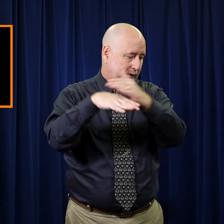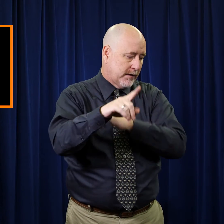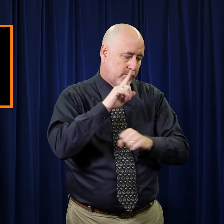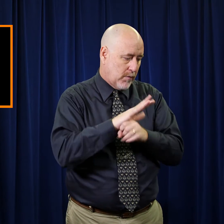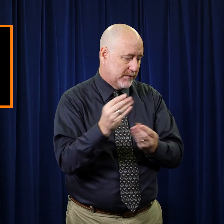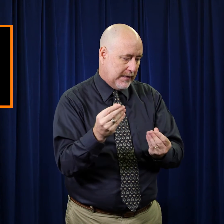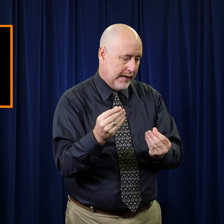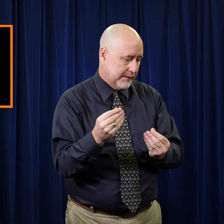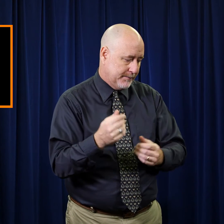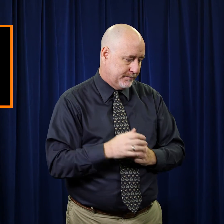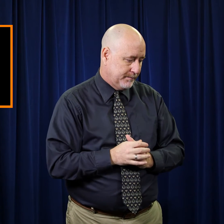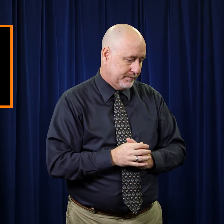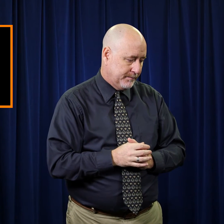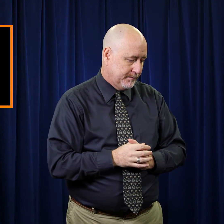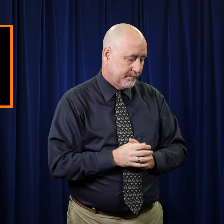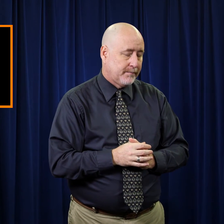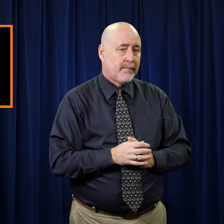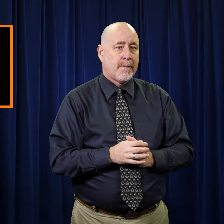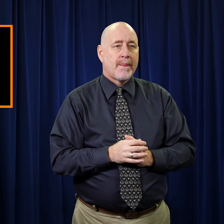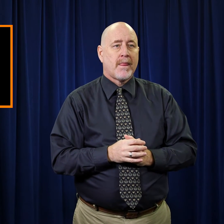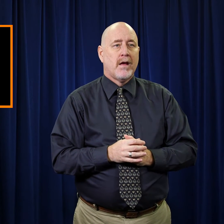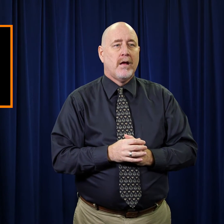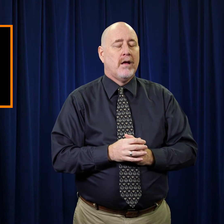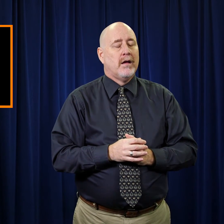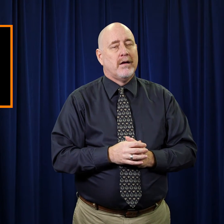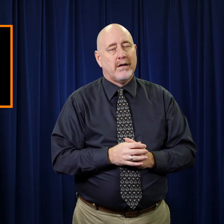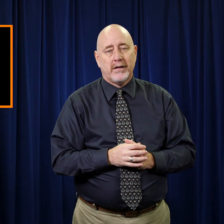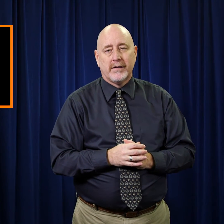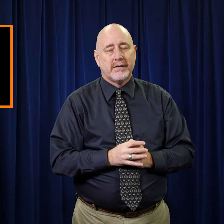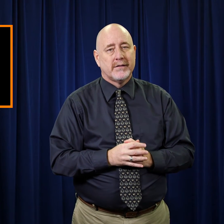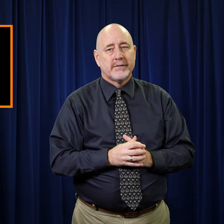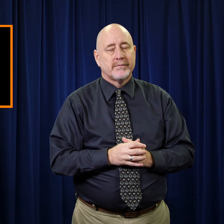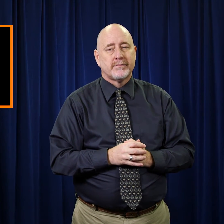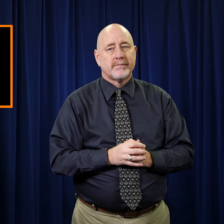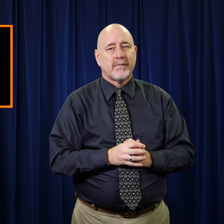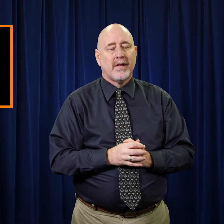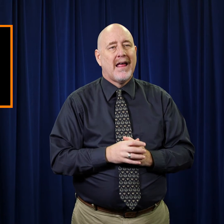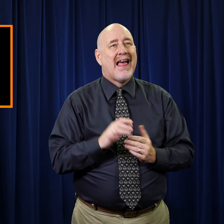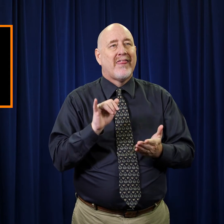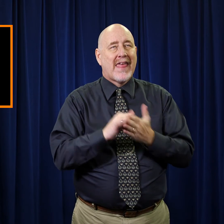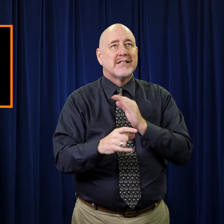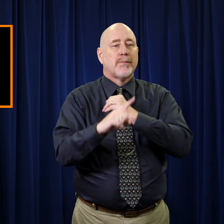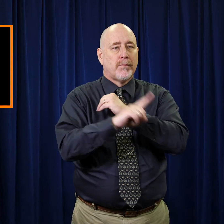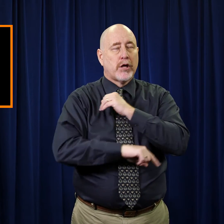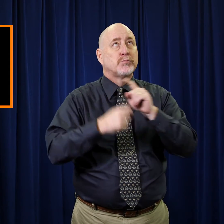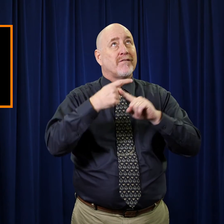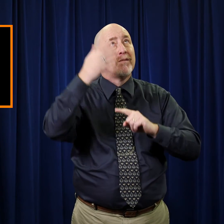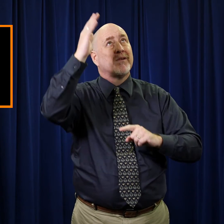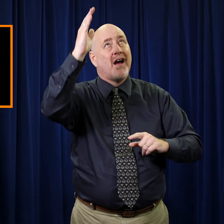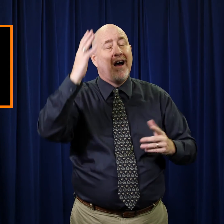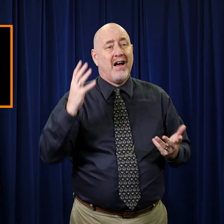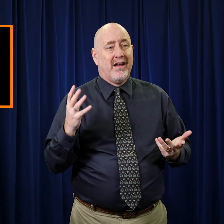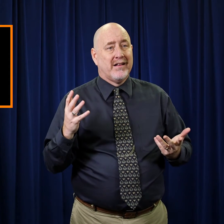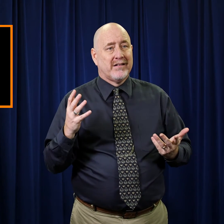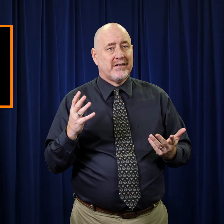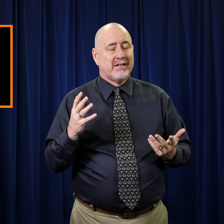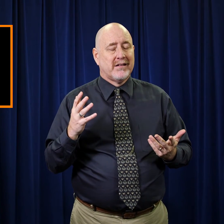bring this assembly into the Canann land." This is punishment from God.